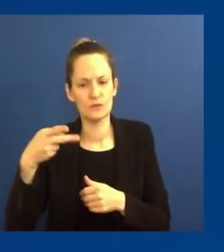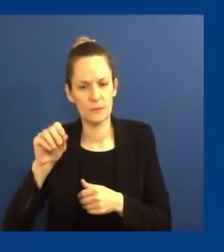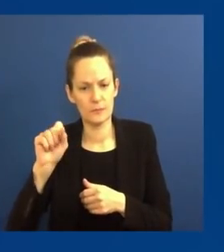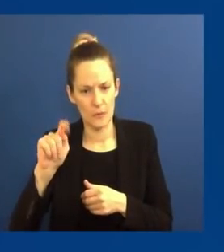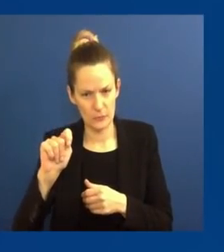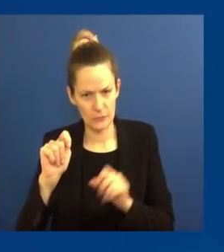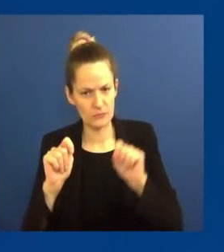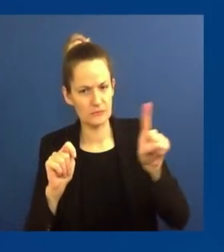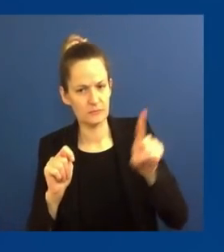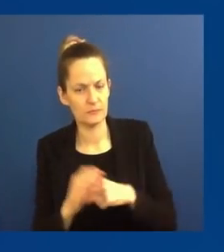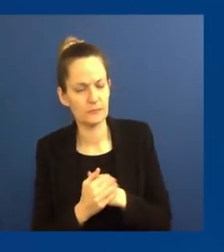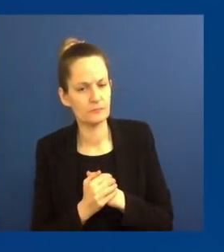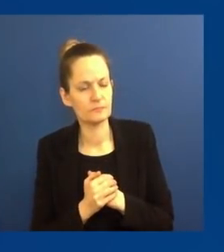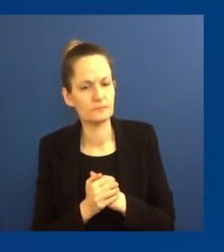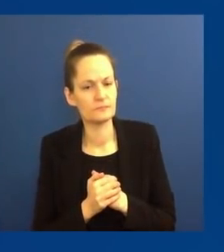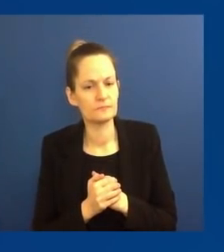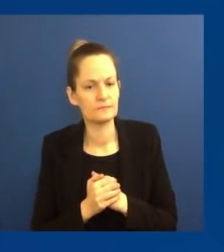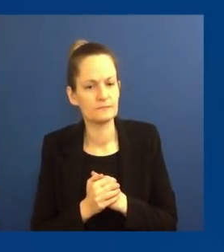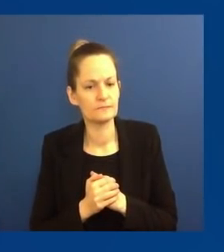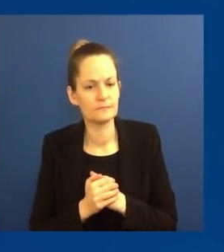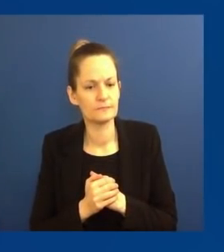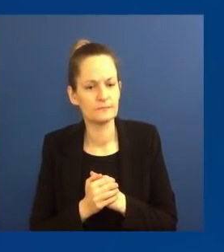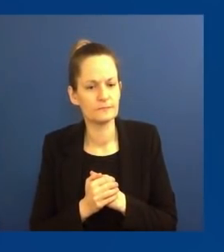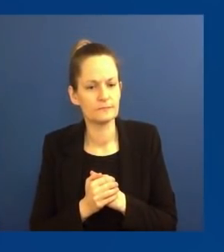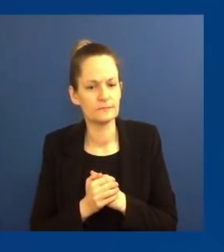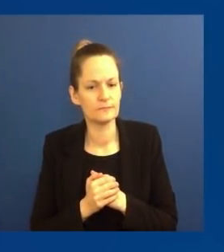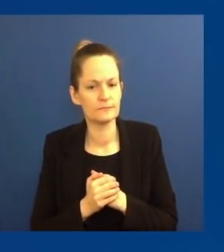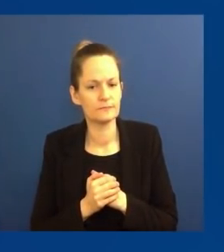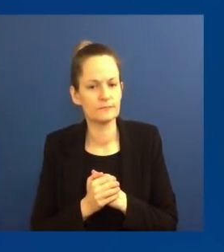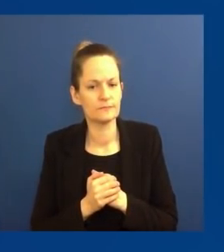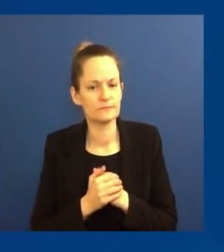The Press: Thanks for taking my question. Can you hear me here?